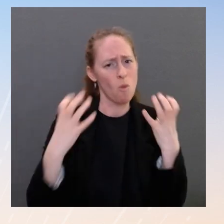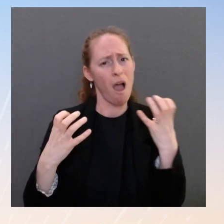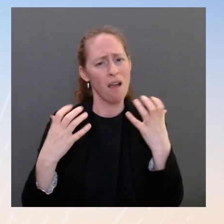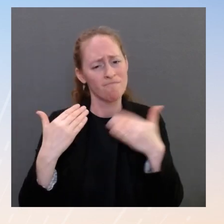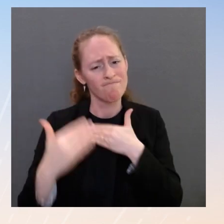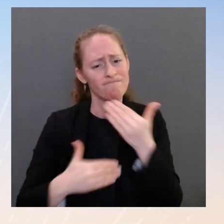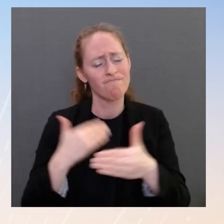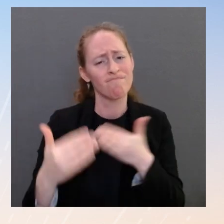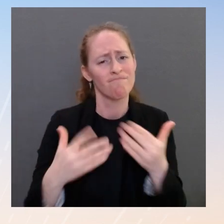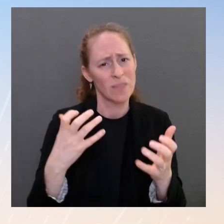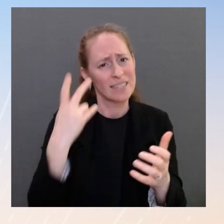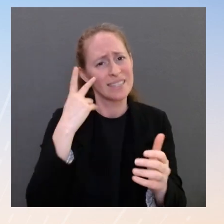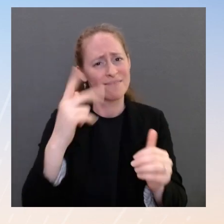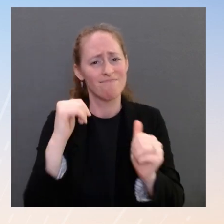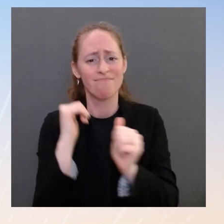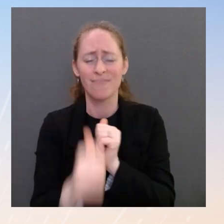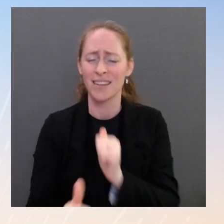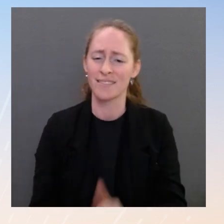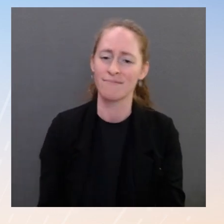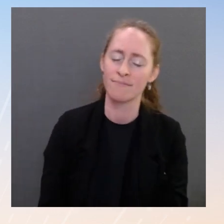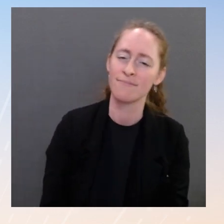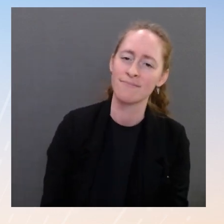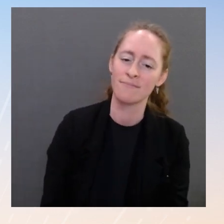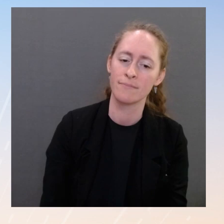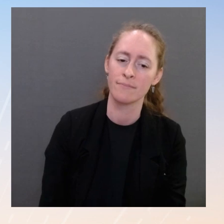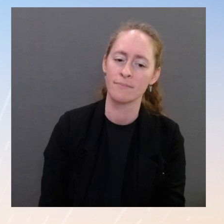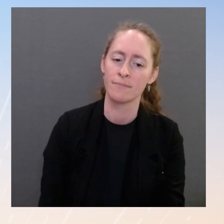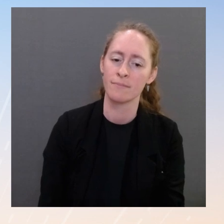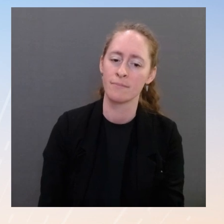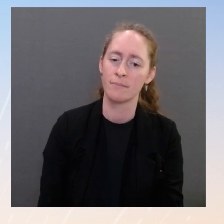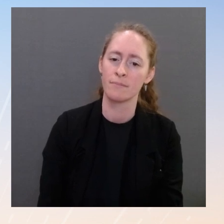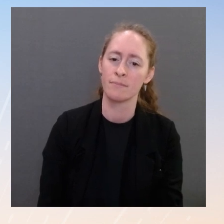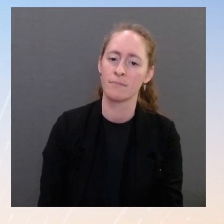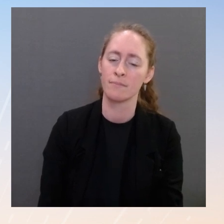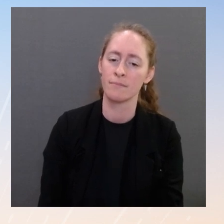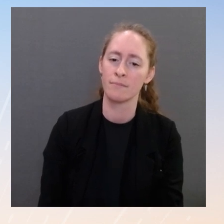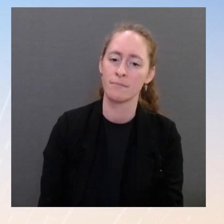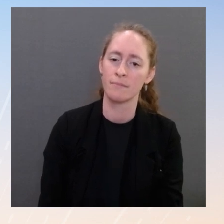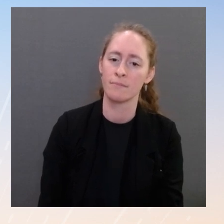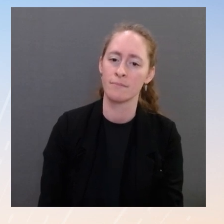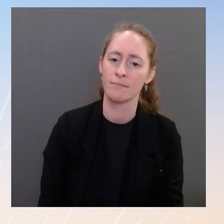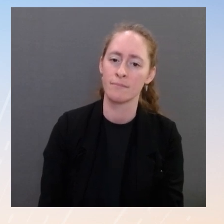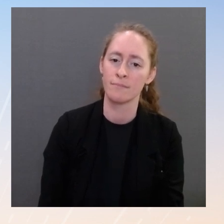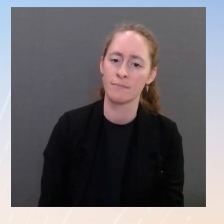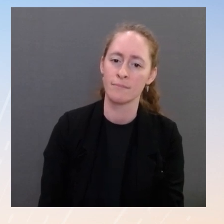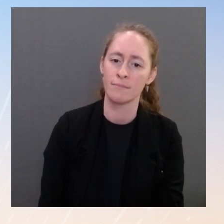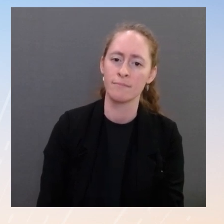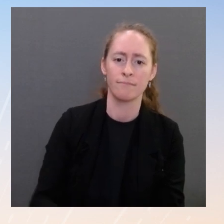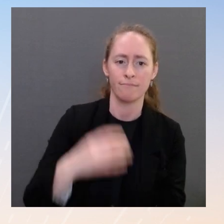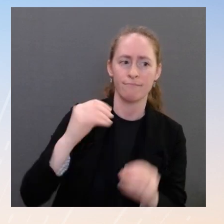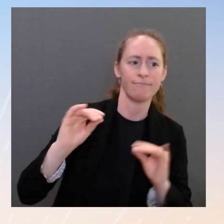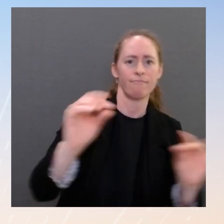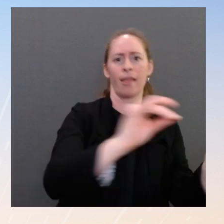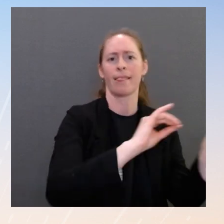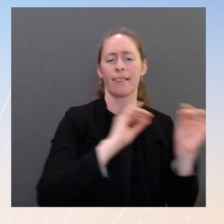grilling on Capitol Hill today, particularly about Title 42 and the plans that are in place to deal with it.